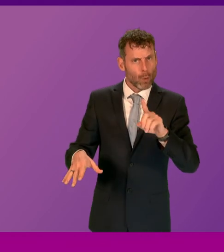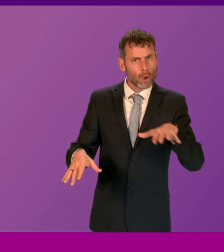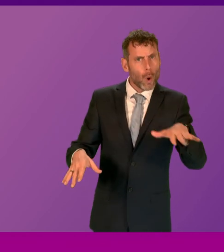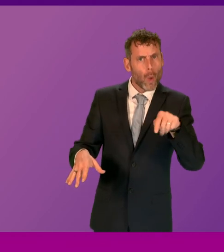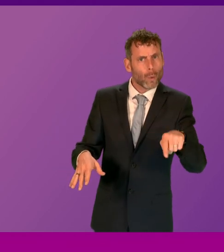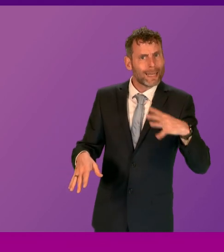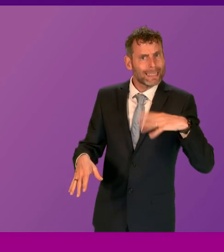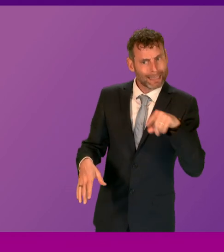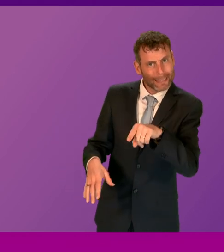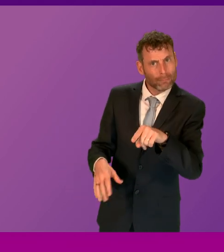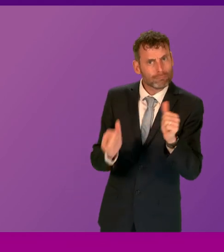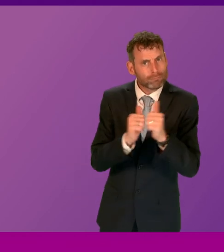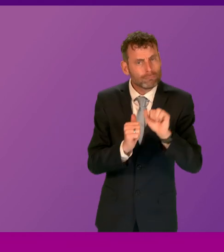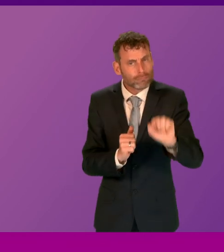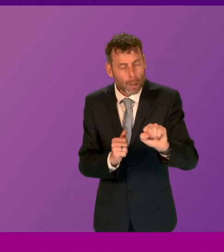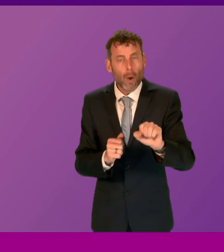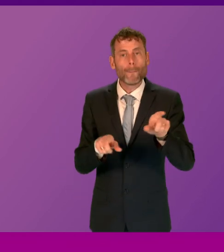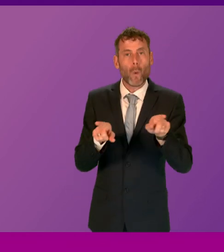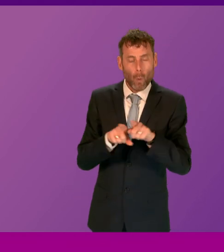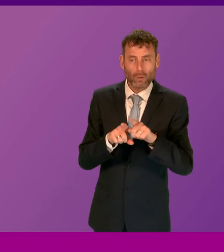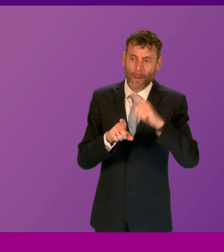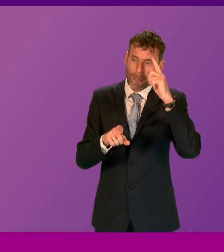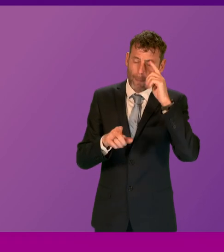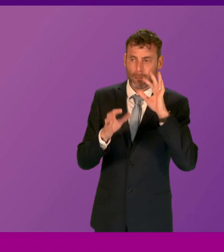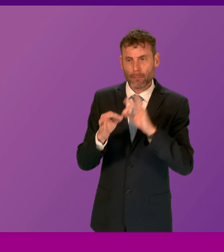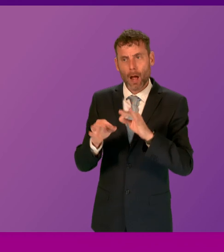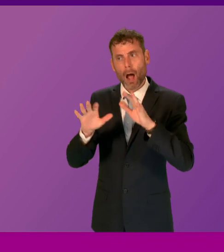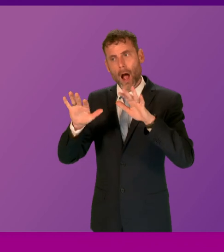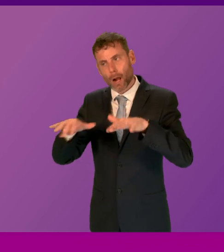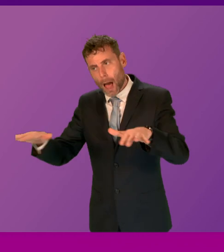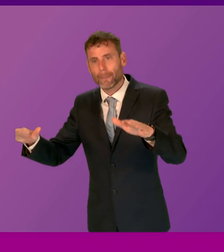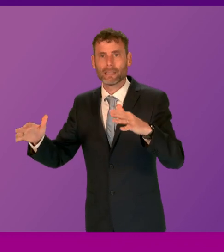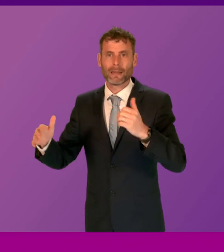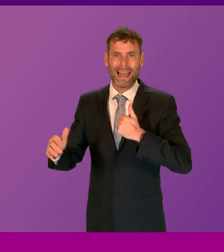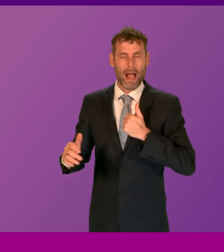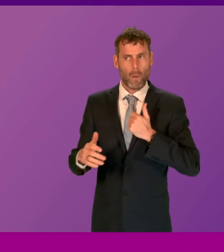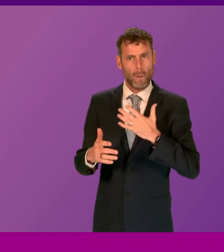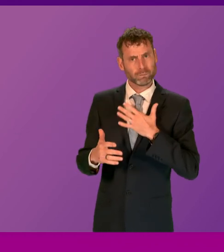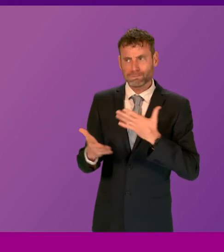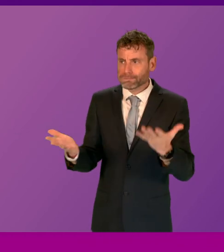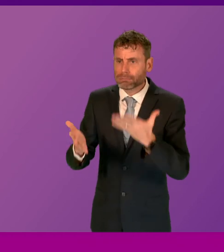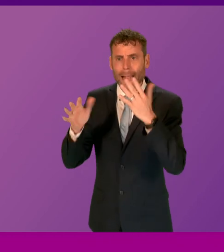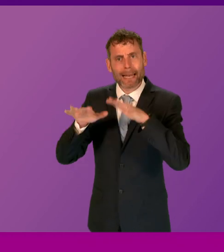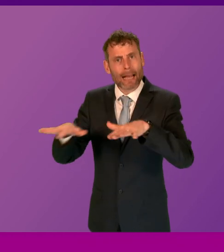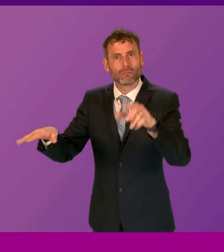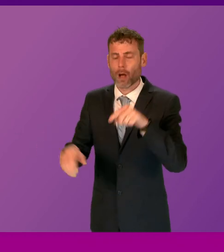in Scotland to meet our climate and our nature aims.